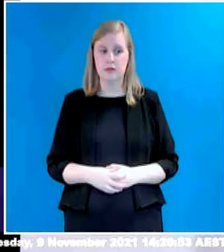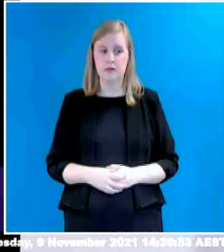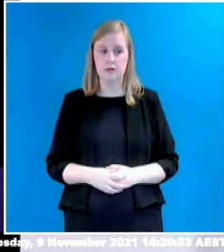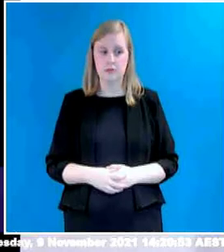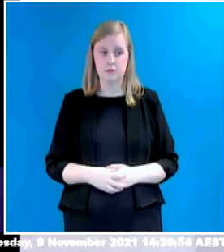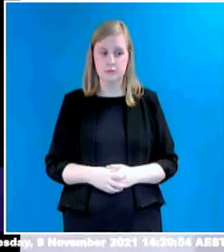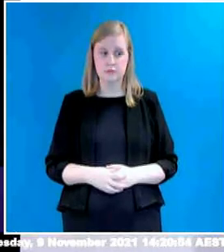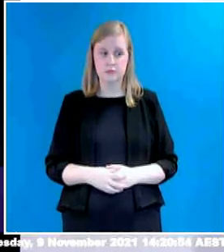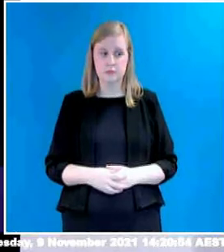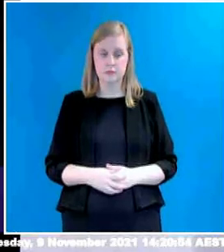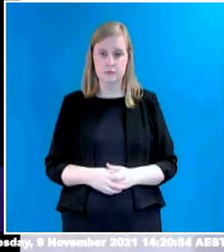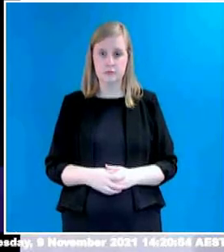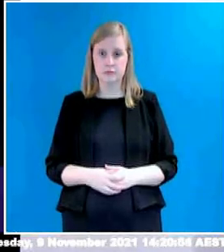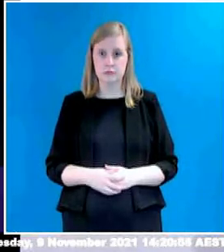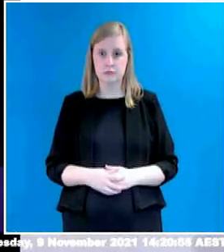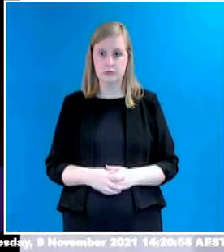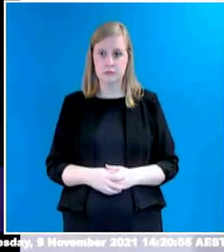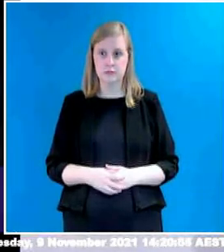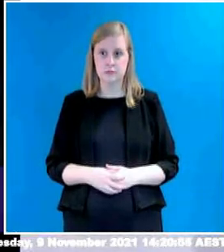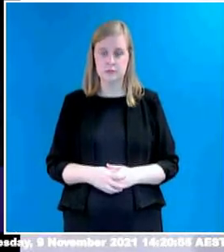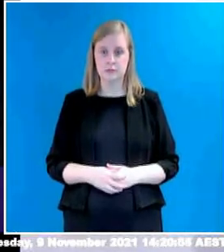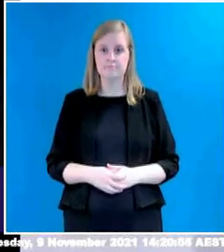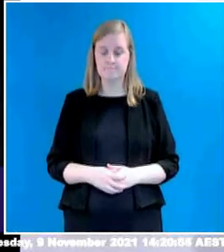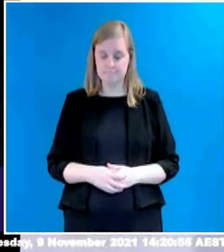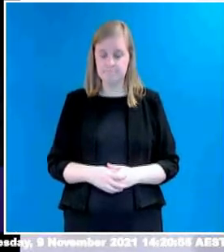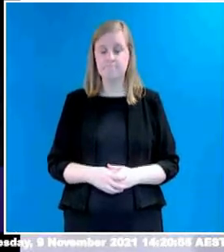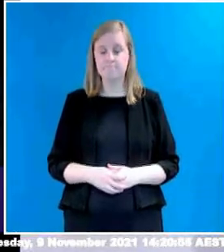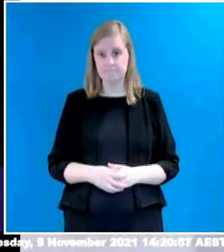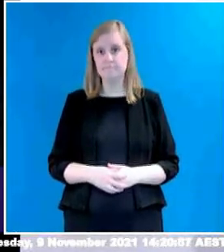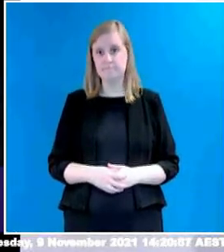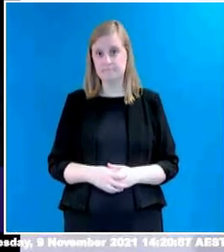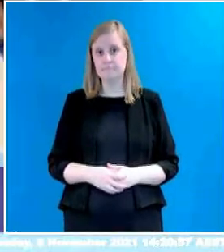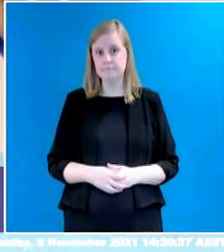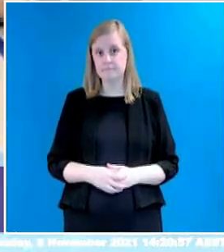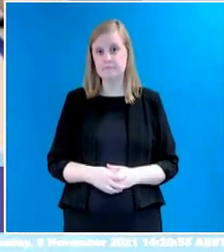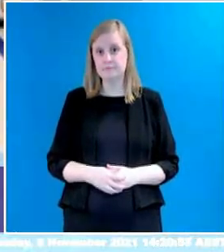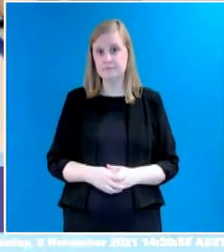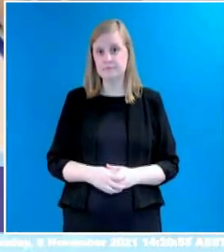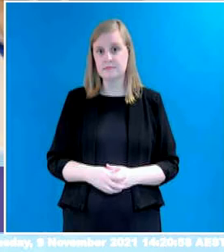I think the Commonwealth was of the view that it would be useful from a legal